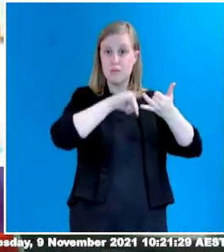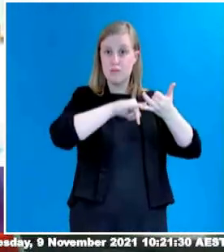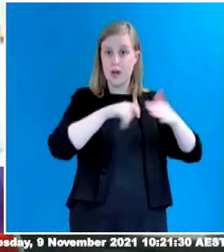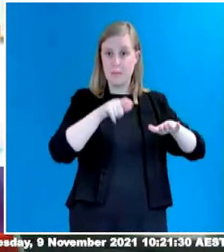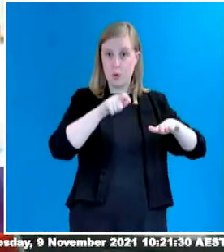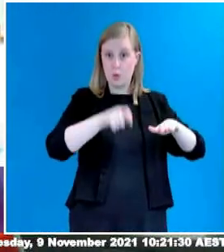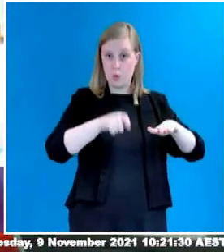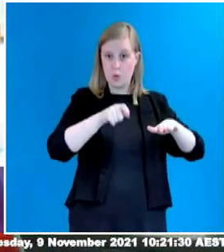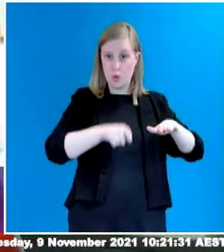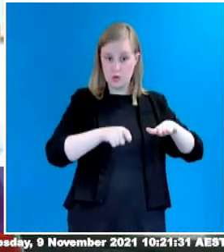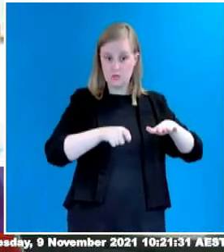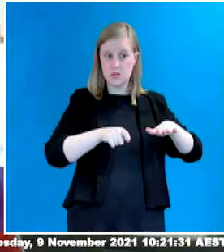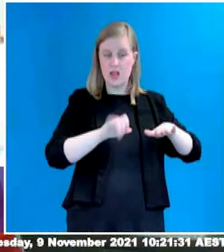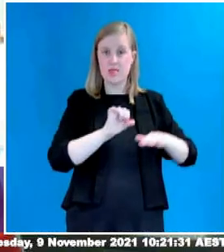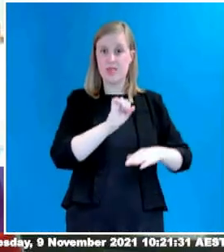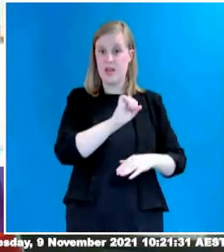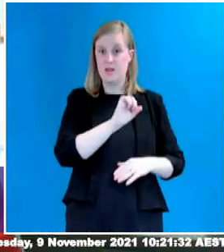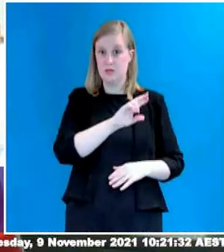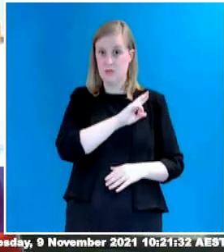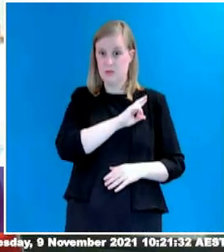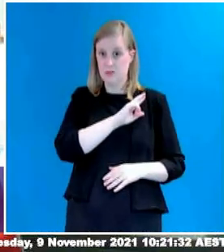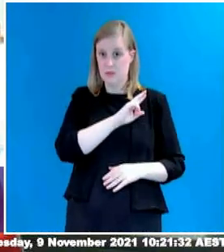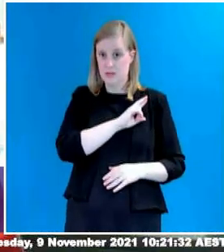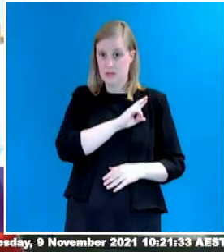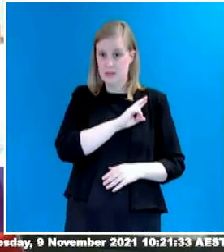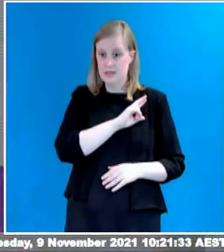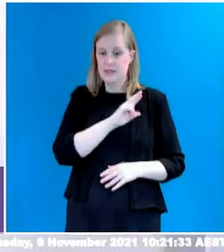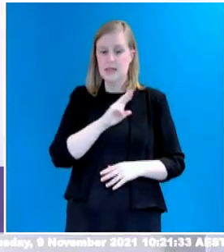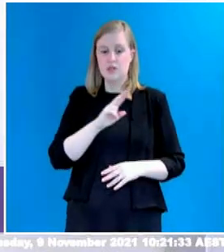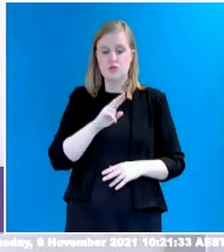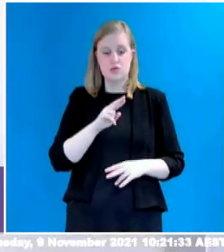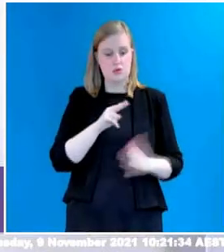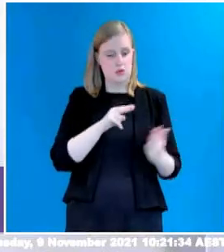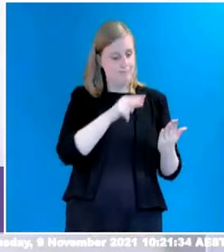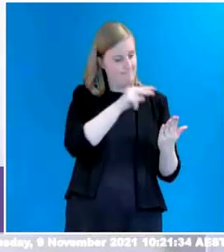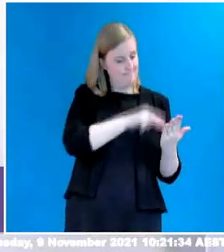whether as a matter of fact there has been incompatible action with human